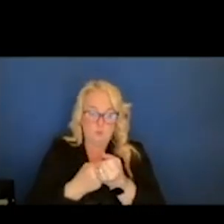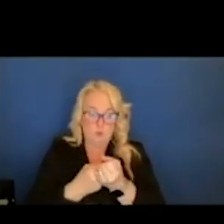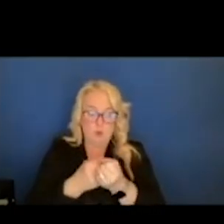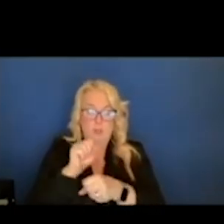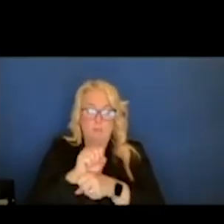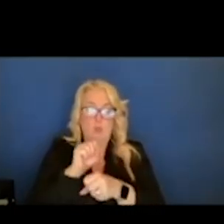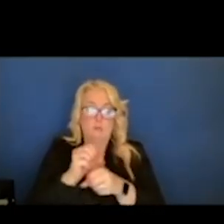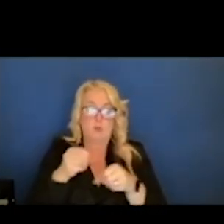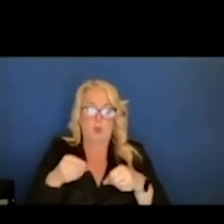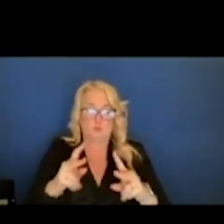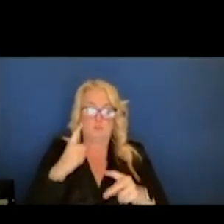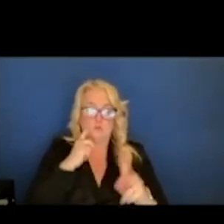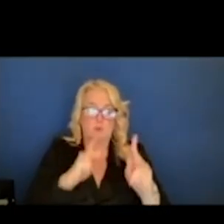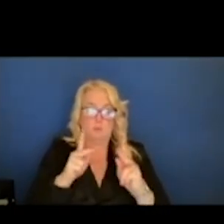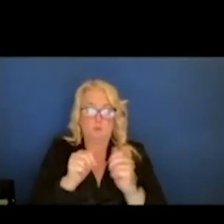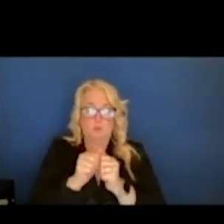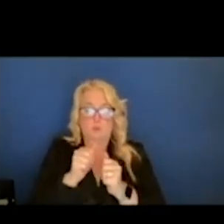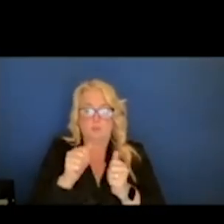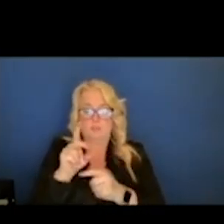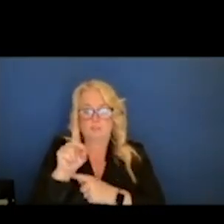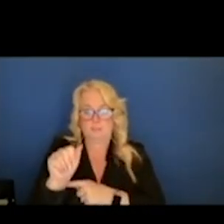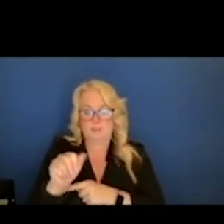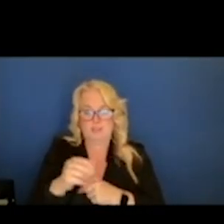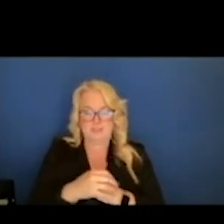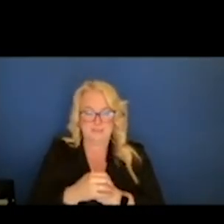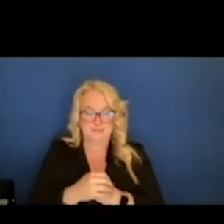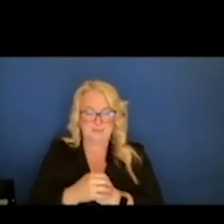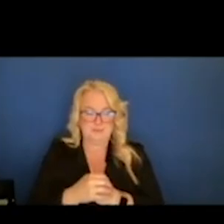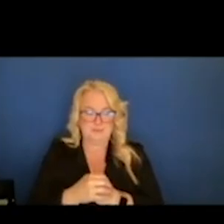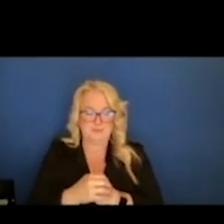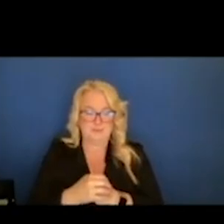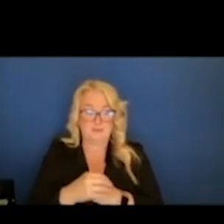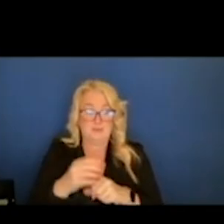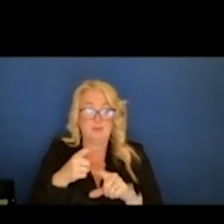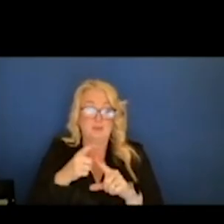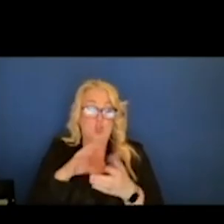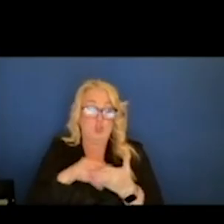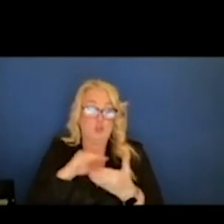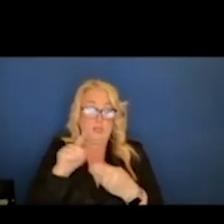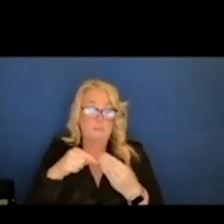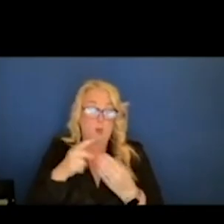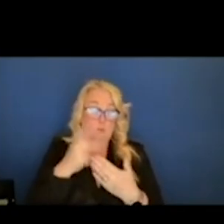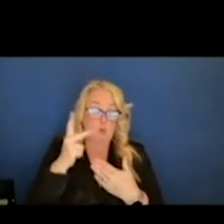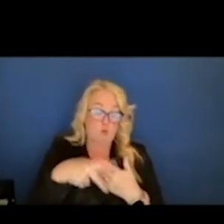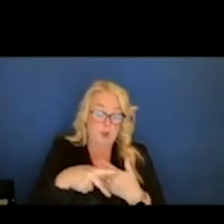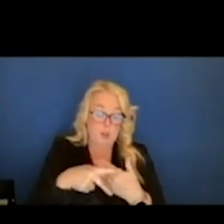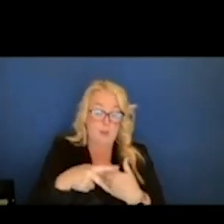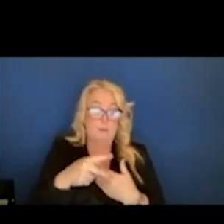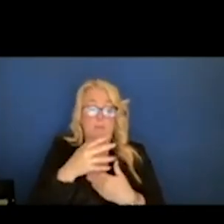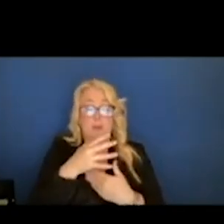support employment opportunities for people with disabilities. From learning about the programs